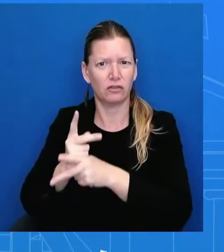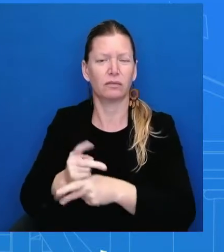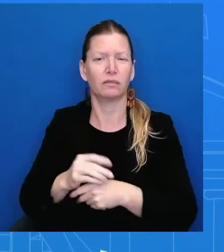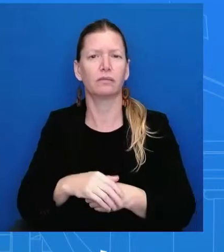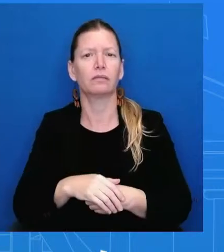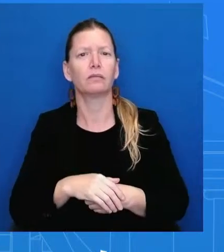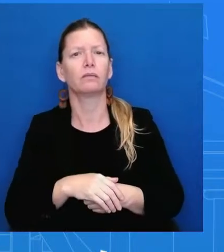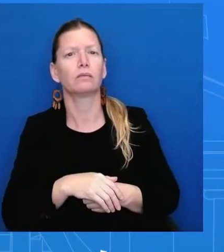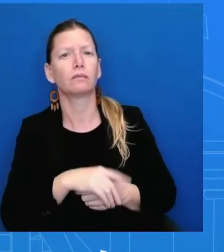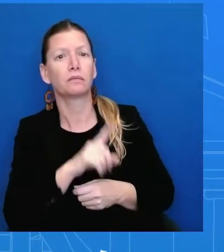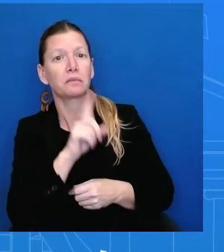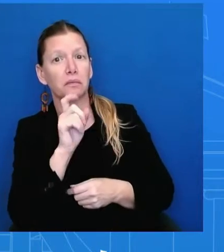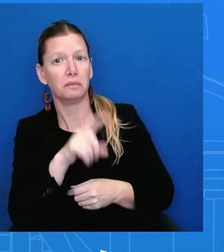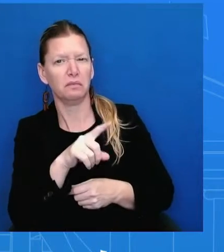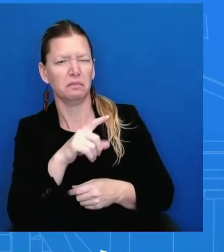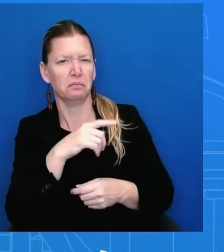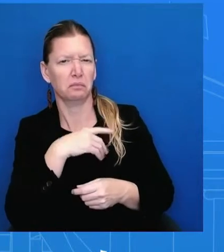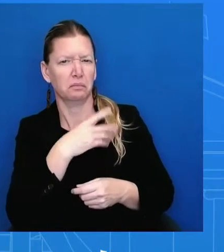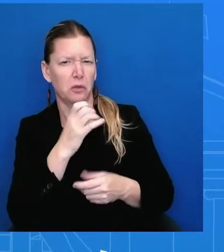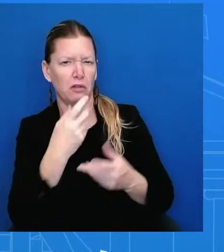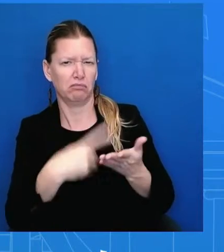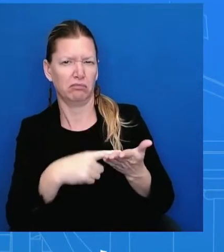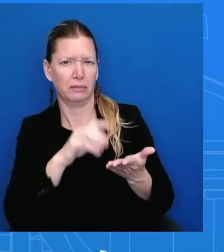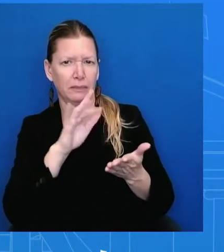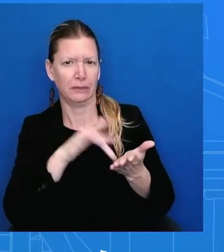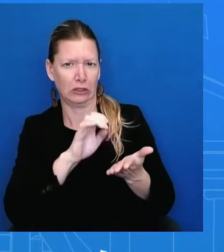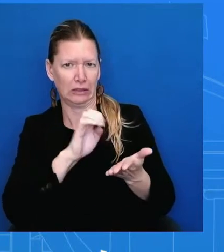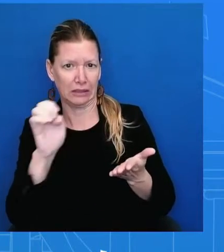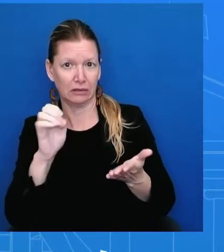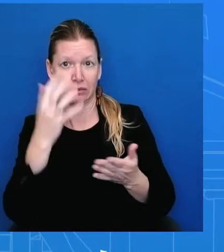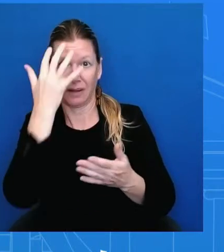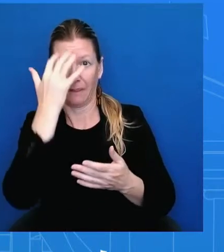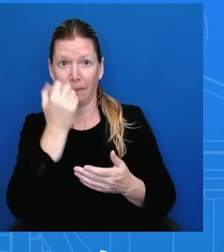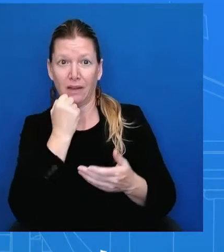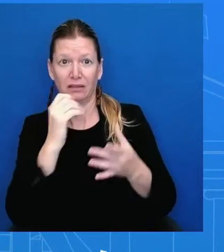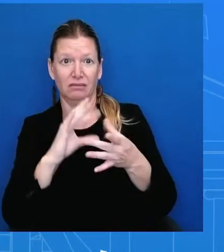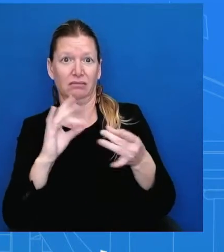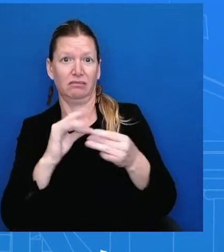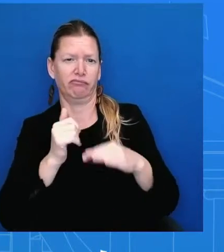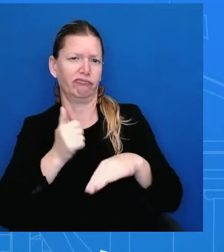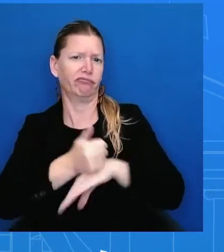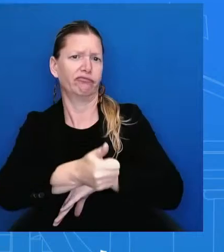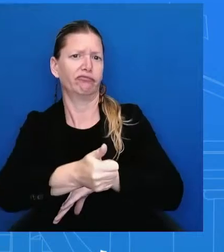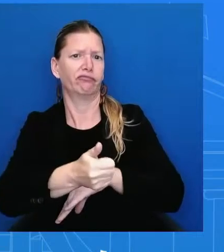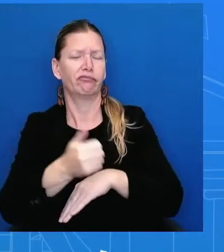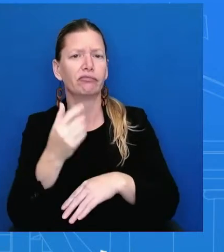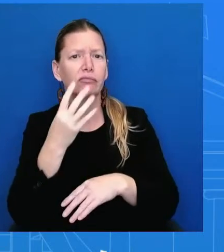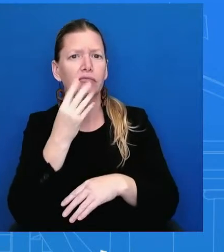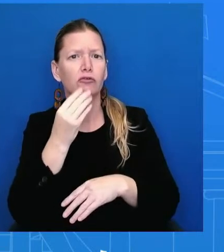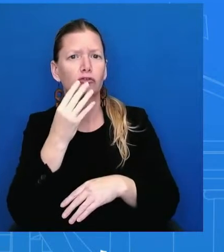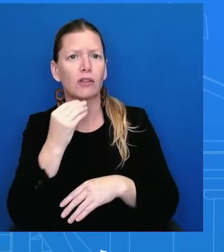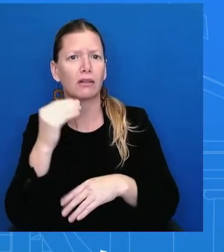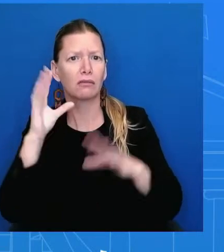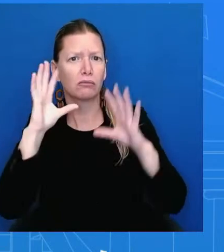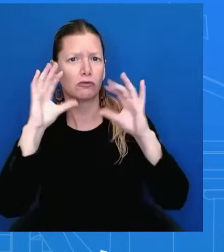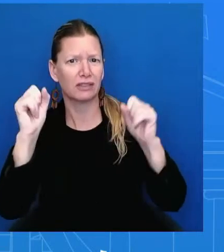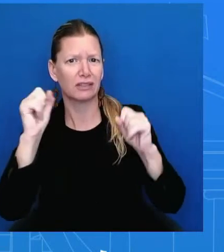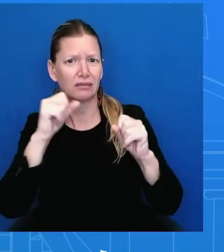in the way of the ceasefire deal that is being talked about now. Does the U.S. think that Netanyahu's government